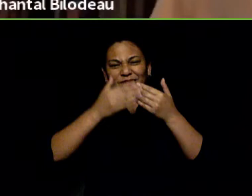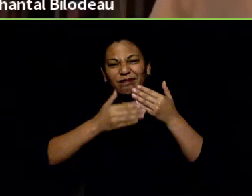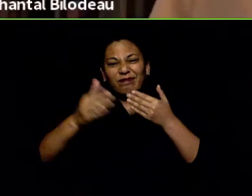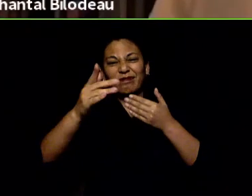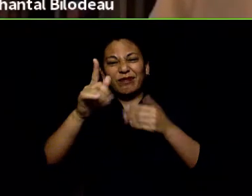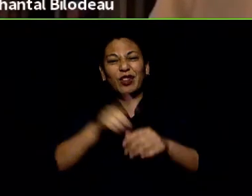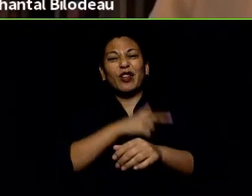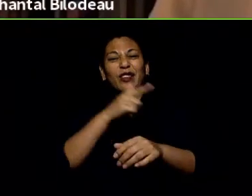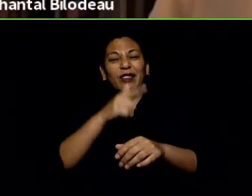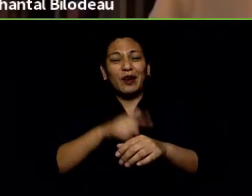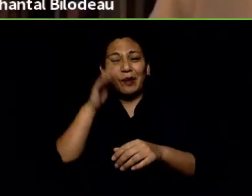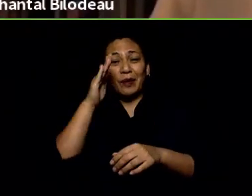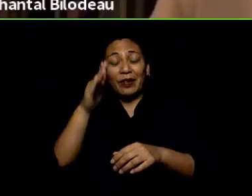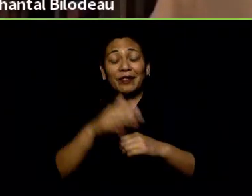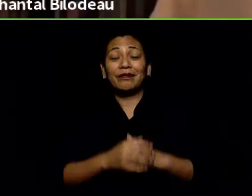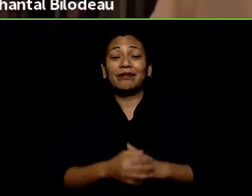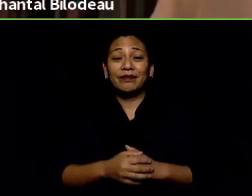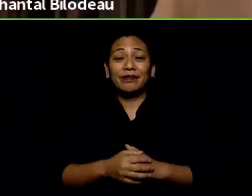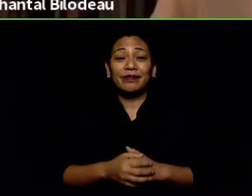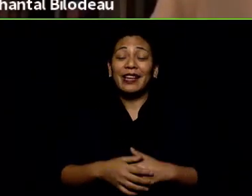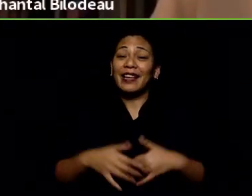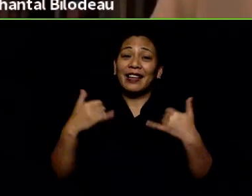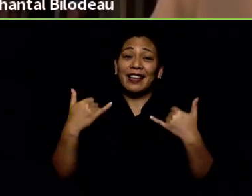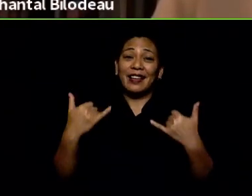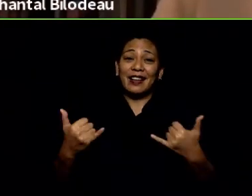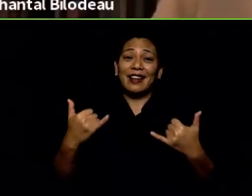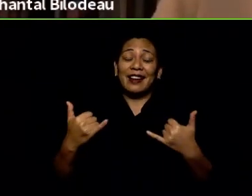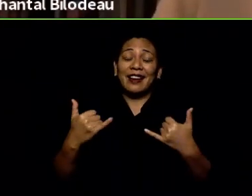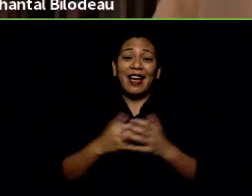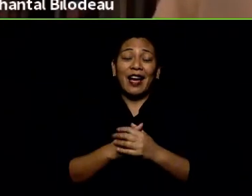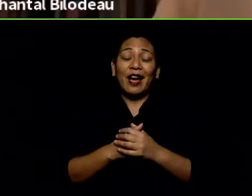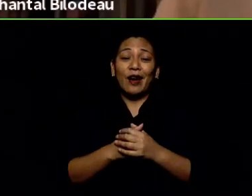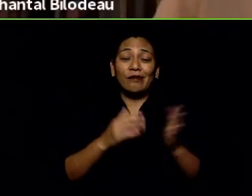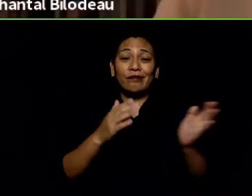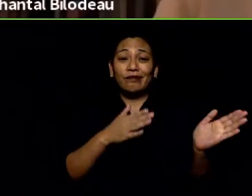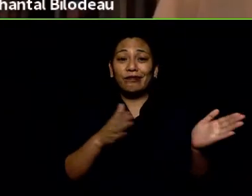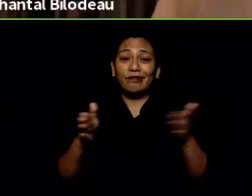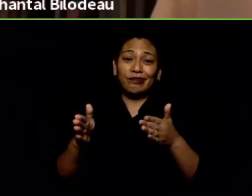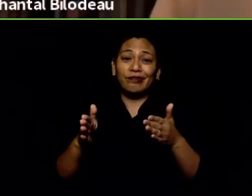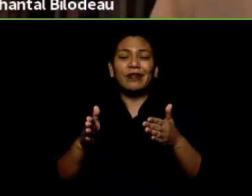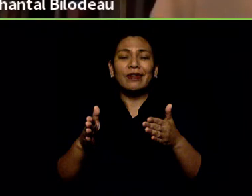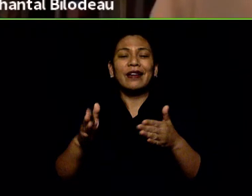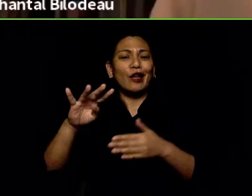So, now we want to, we are moving to, as I said, the fourth session.